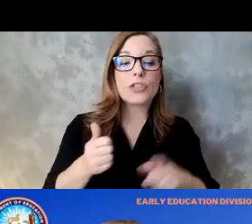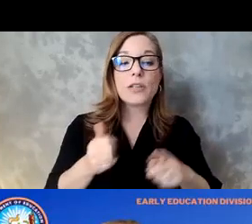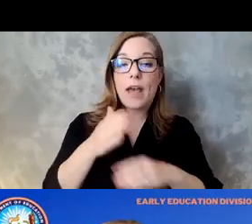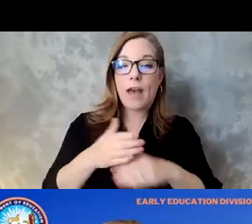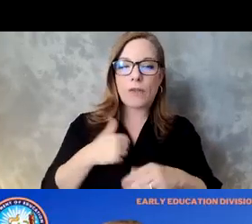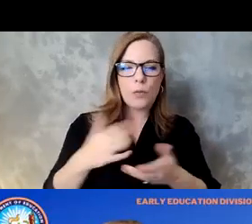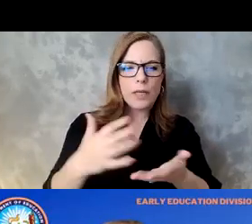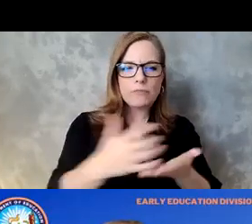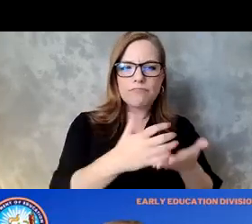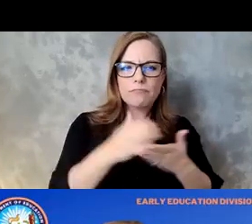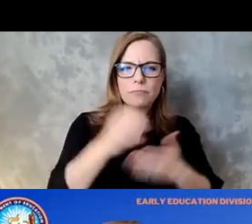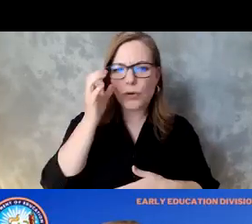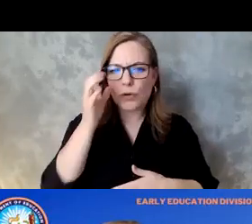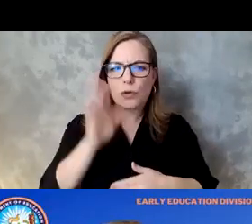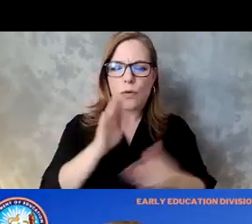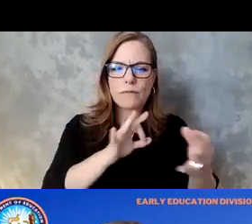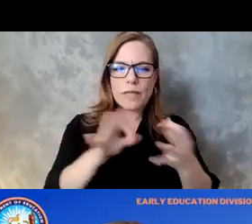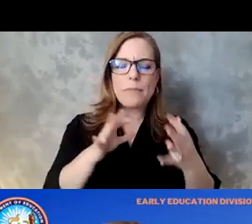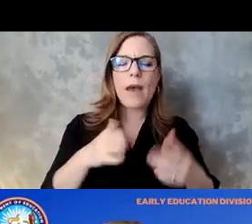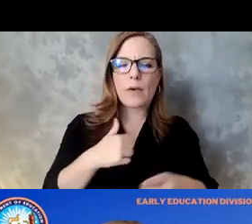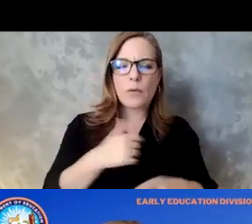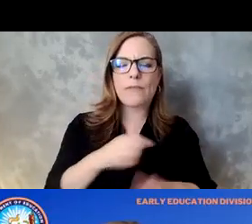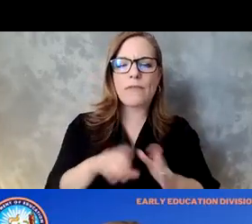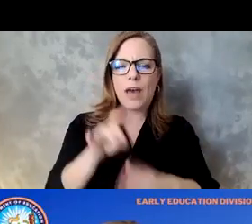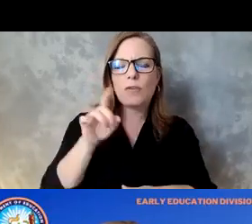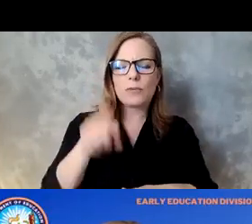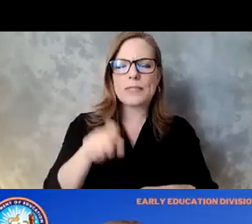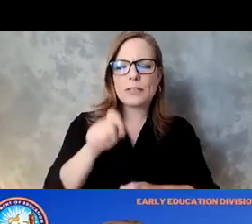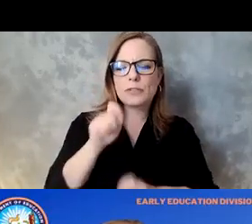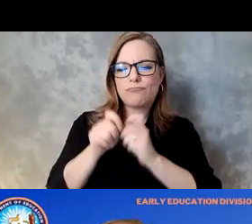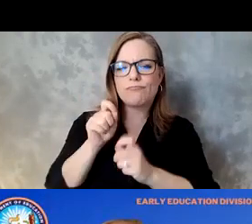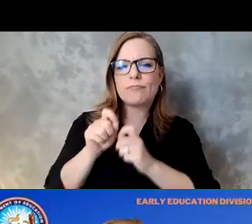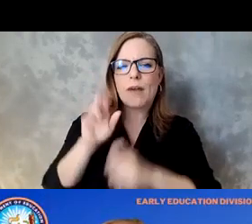we determined that it was necessary to update the allocations to count for things like some